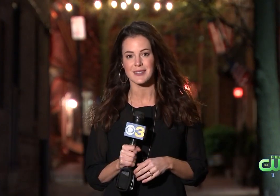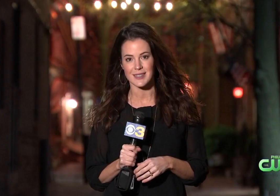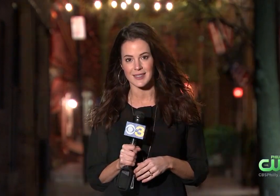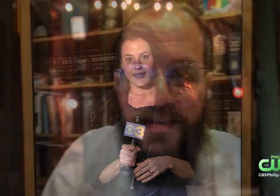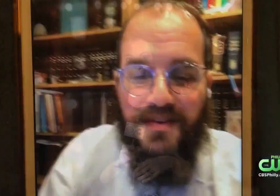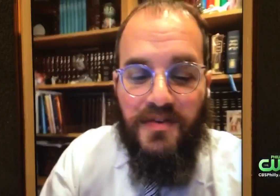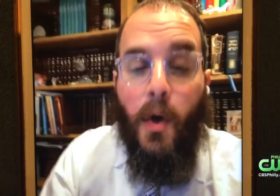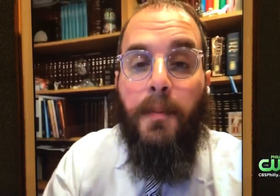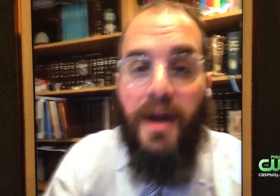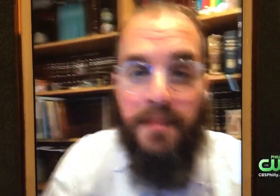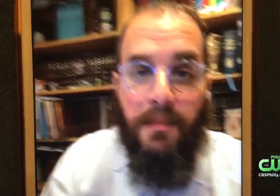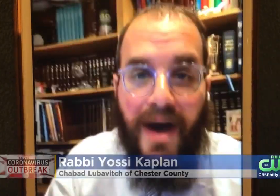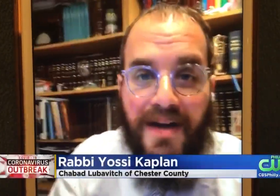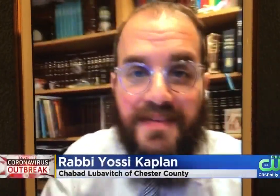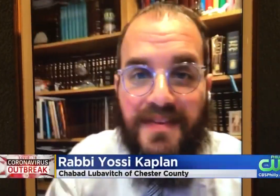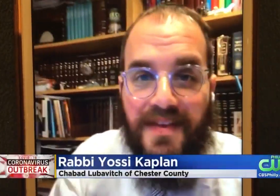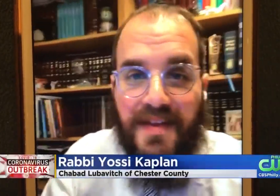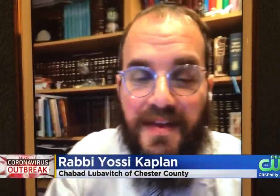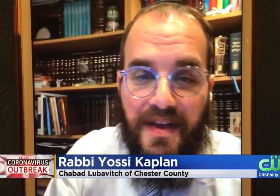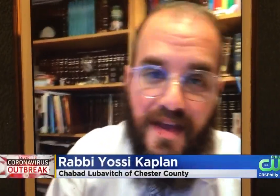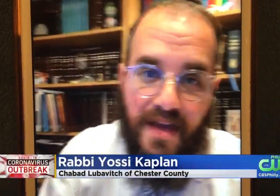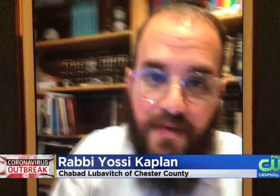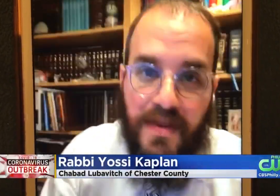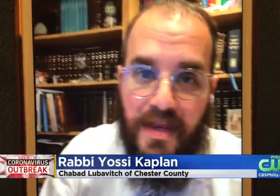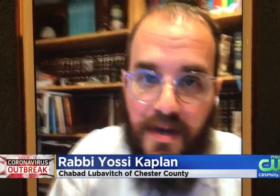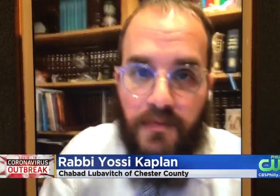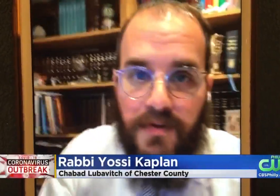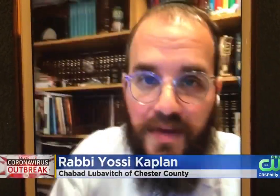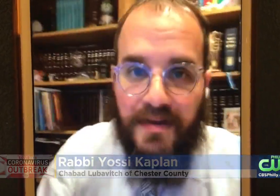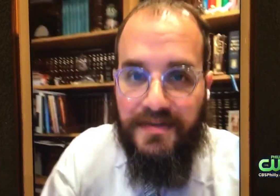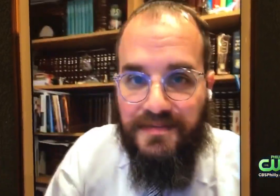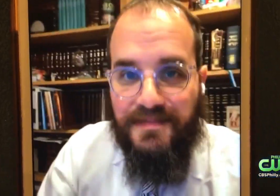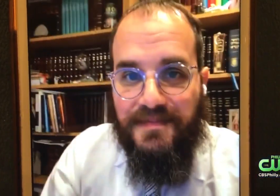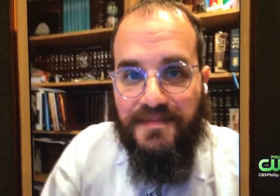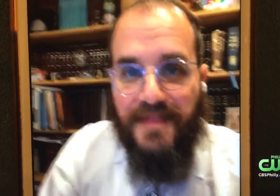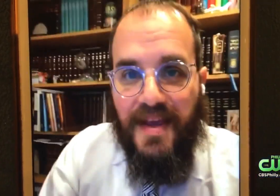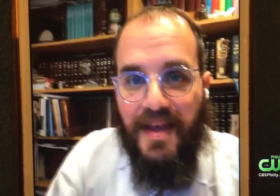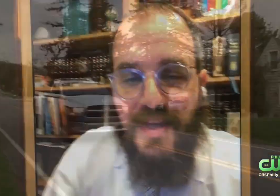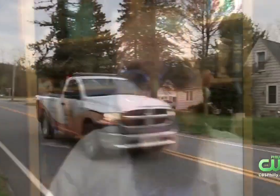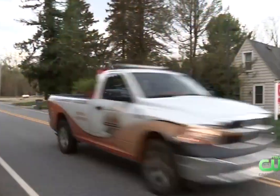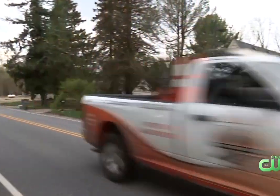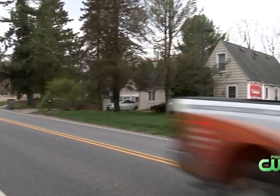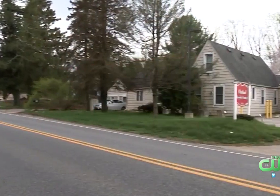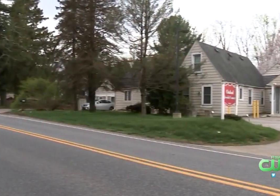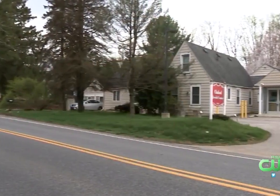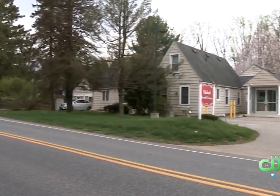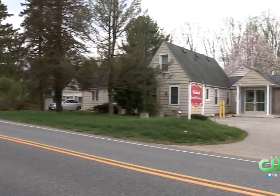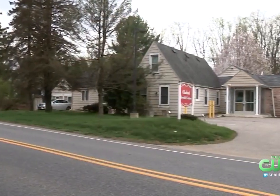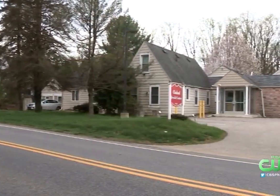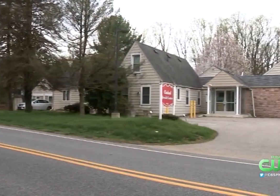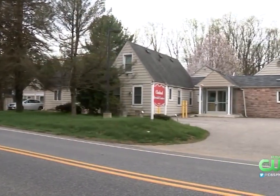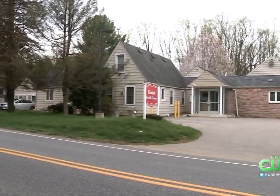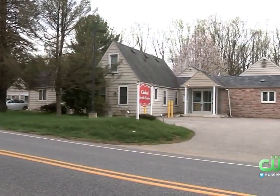MORE ON THE INCOME TO ADAPT. Reporter: THE CROWDED SATER MEALS COULD NOT HAPPEN BUT WITH CREATIVITY THE CELEBRATION